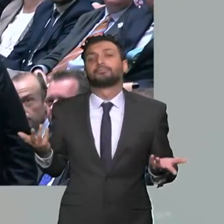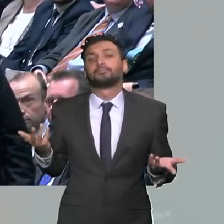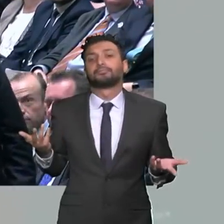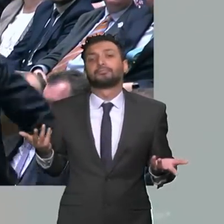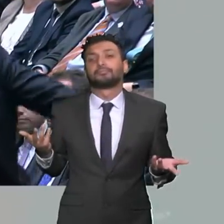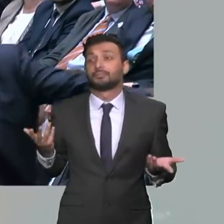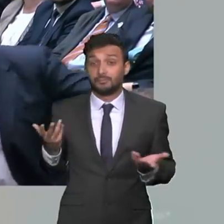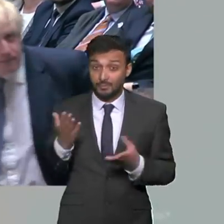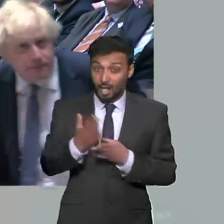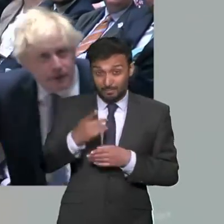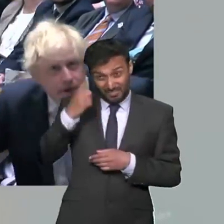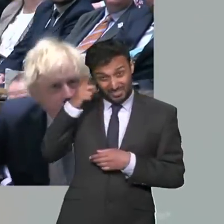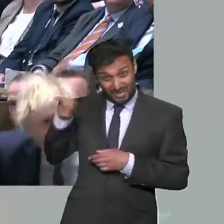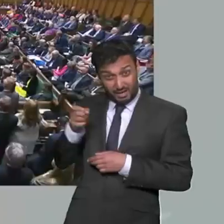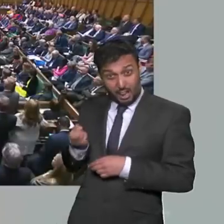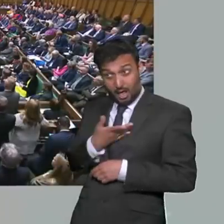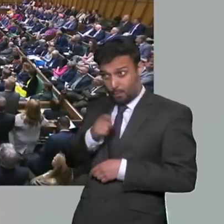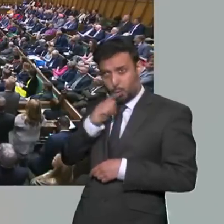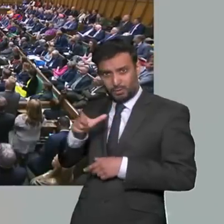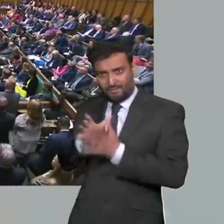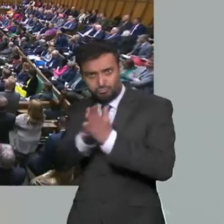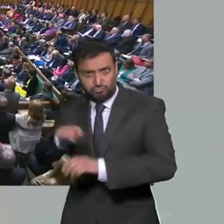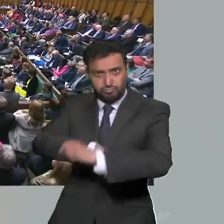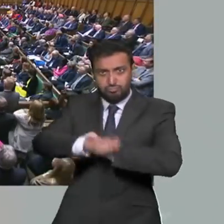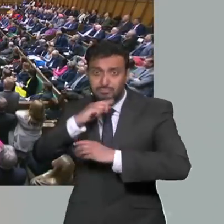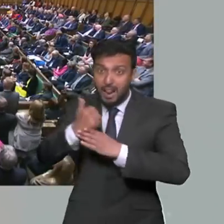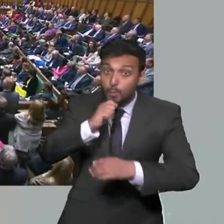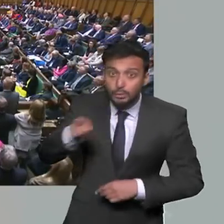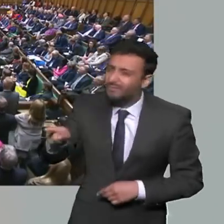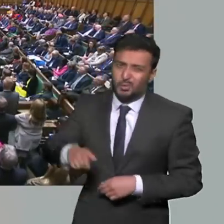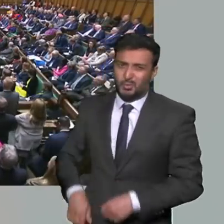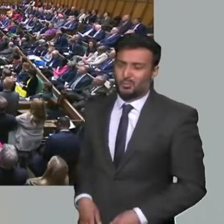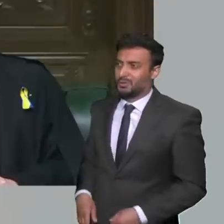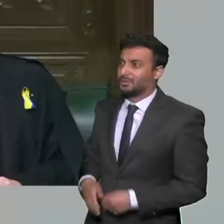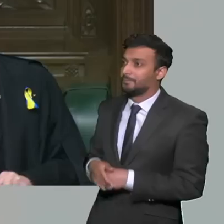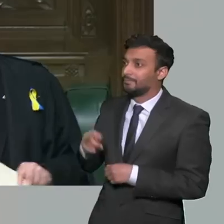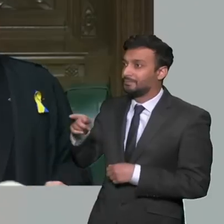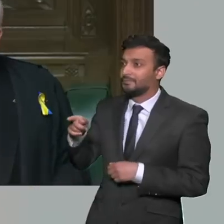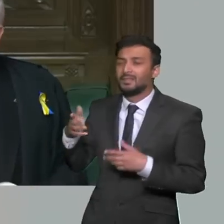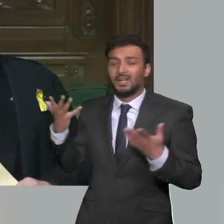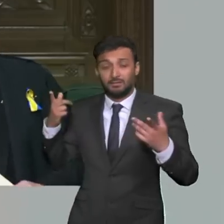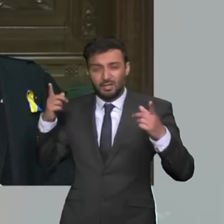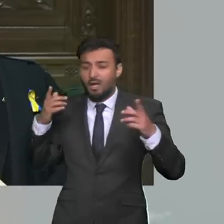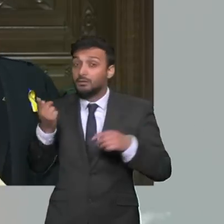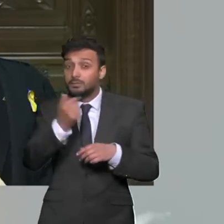Does anybody seriously believe for a second that the Opposition would have done it? [Interruption.] Mr Speaker Order. Some are trying to boo; some are trying to cheer. The worst of it is that I cannot hear the Prime Minister.